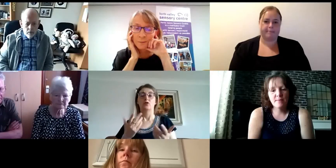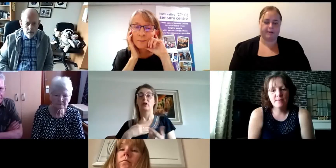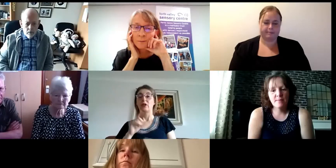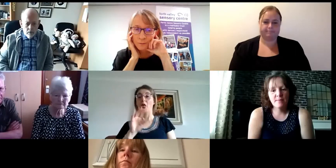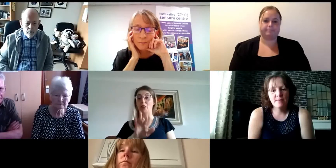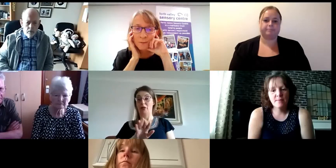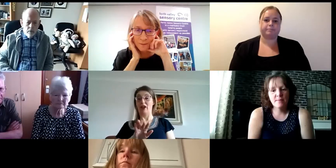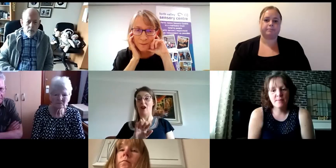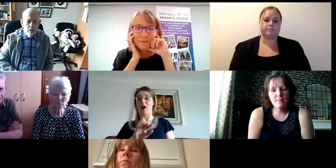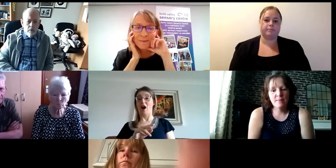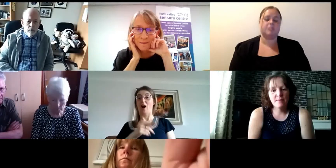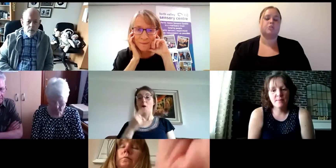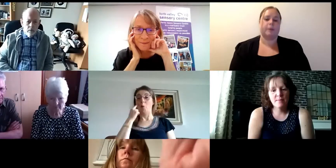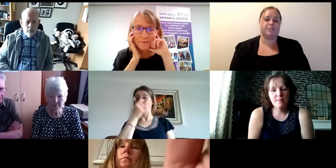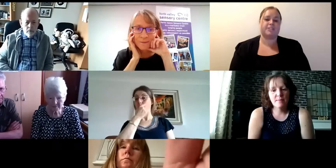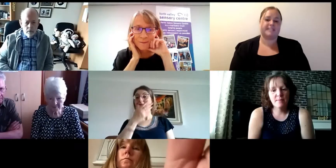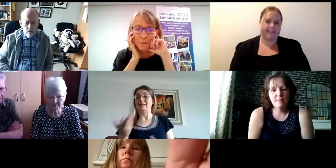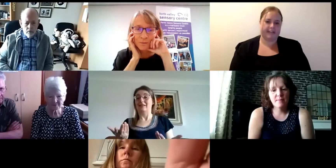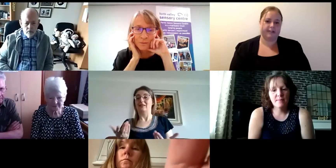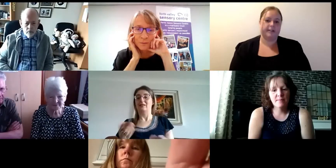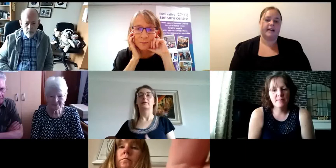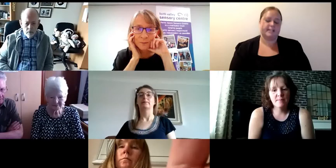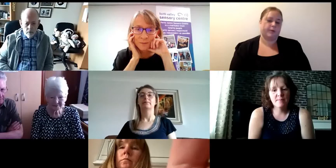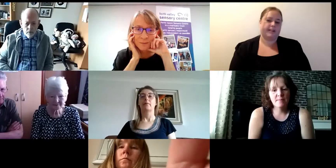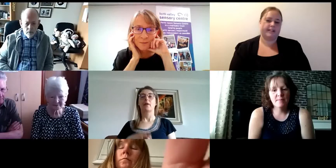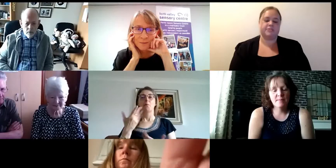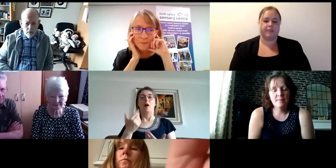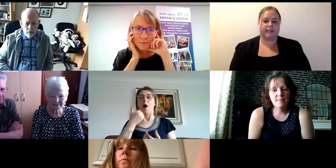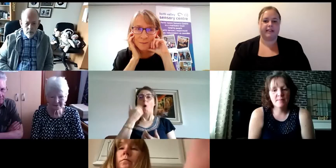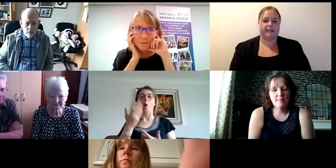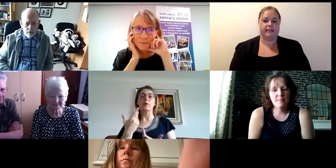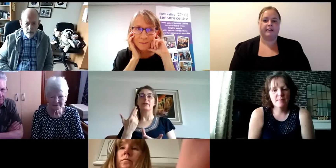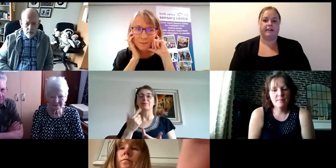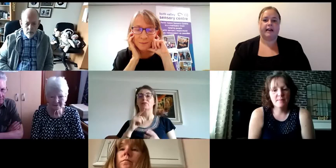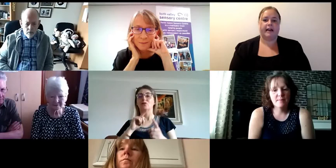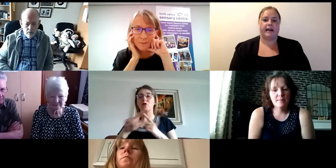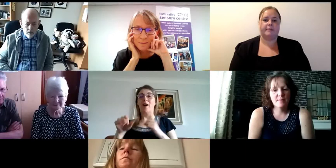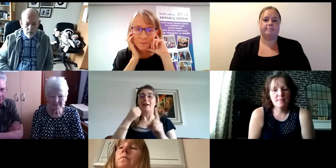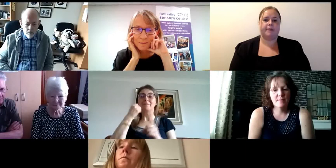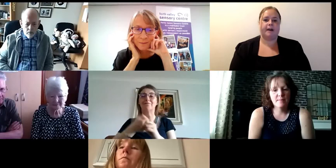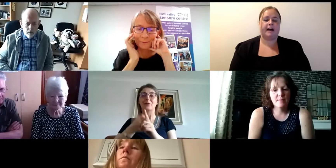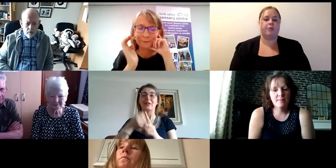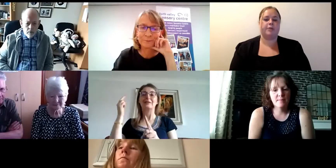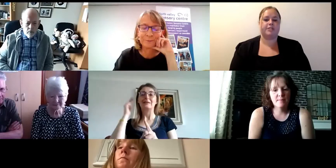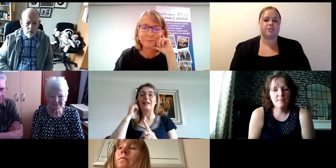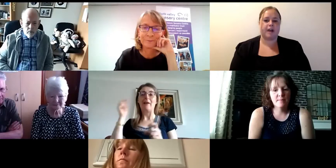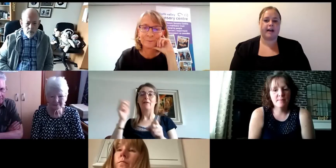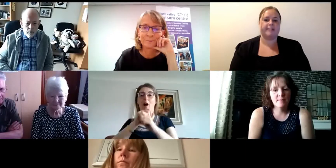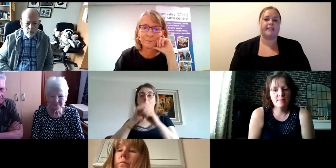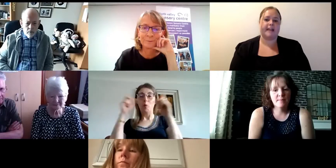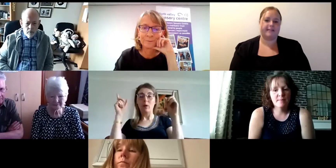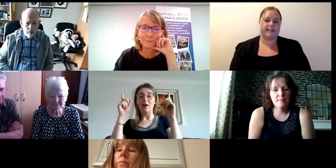But I always try to advocate for deaf awareness